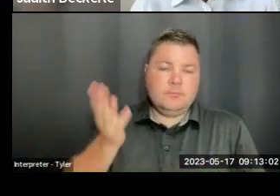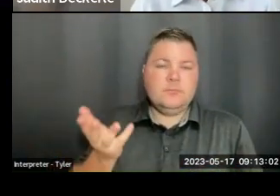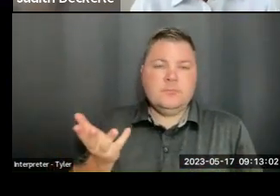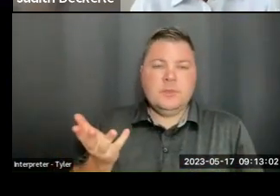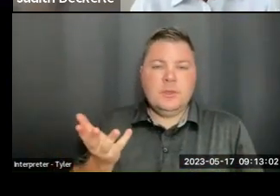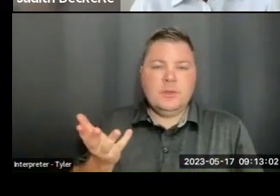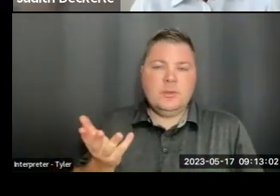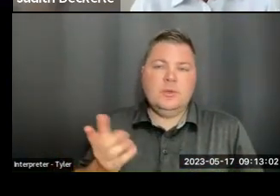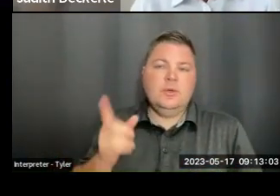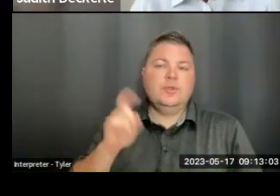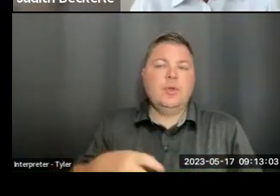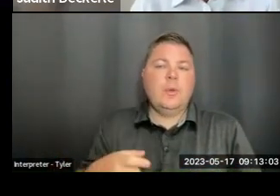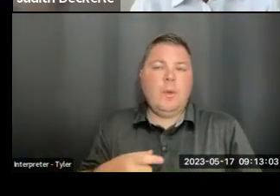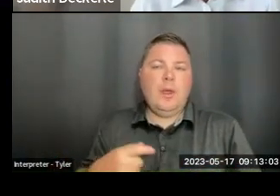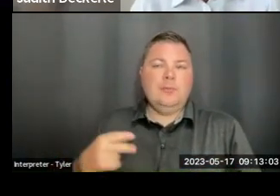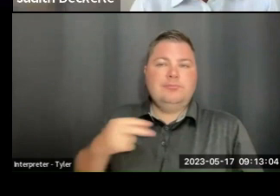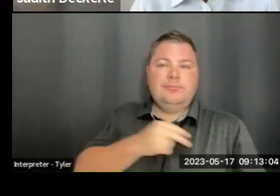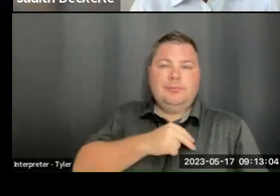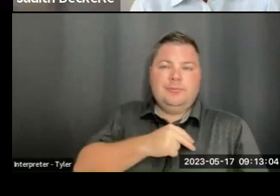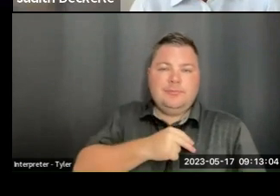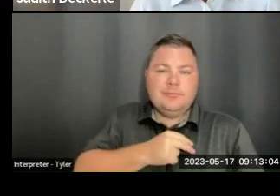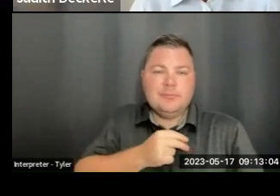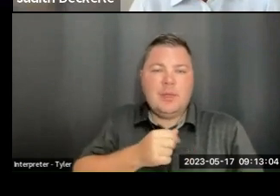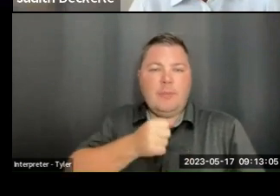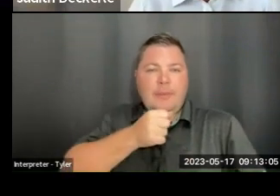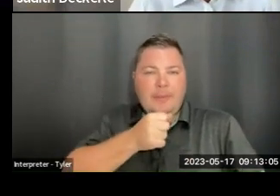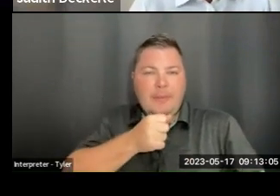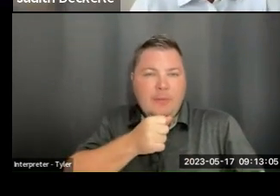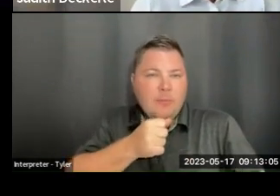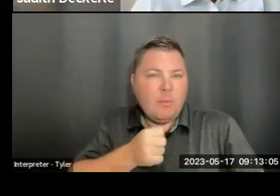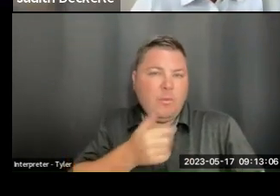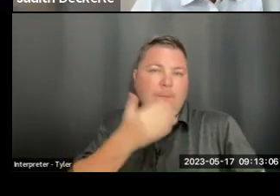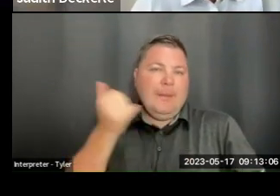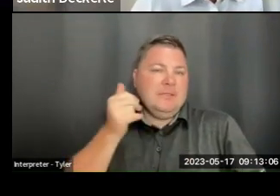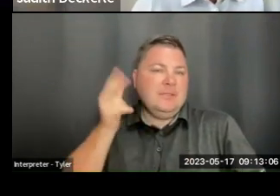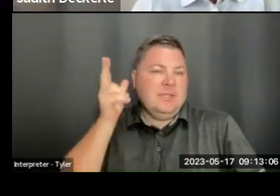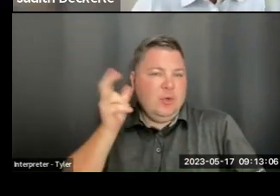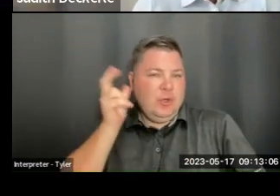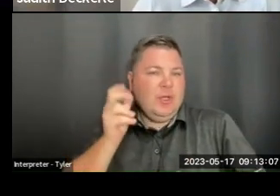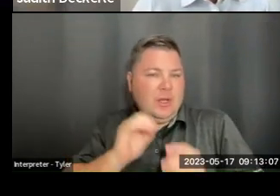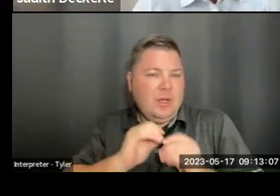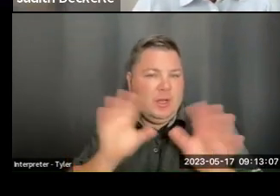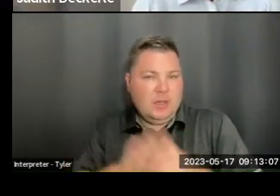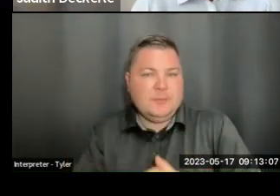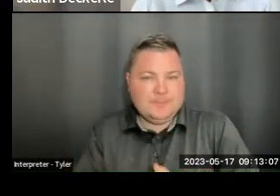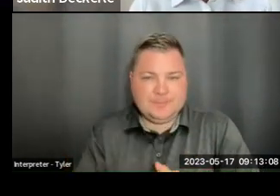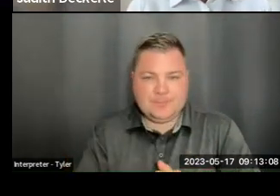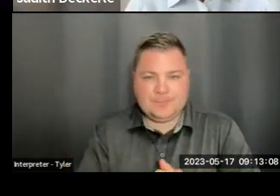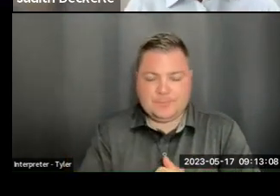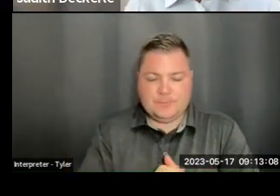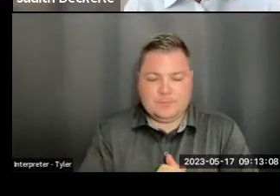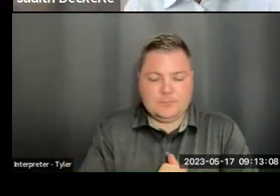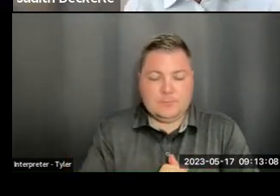In person presenters should always plan to wear a portable or wireless microphone for best results with